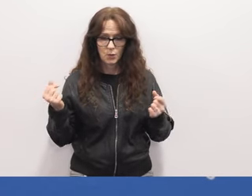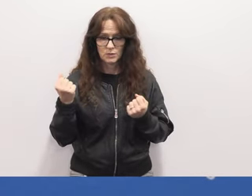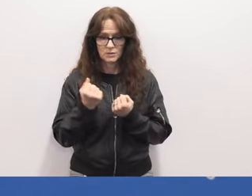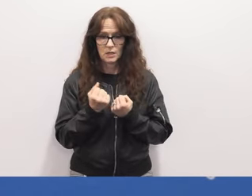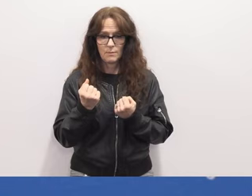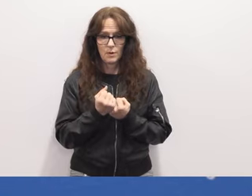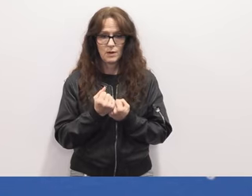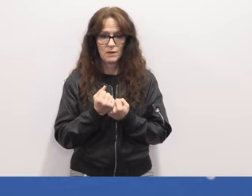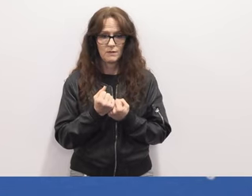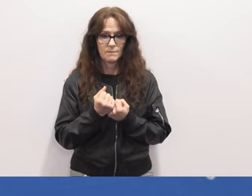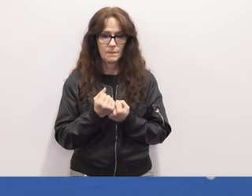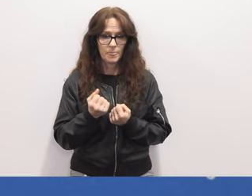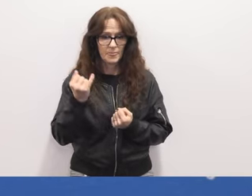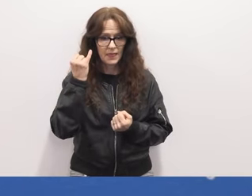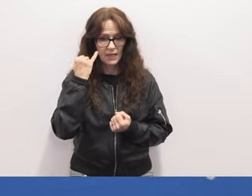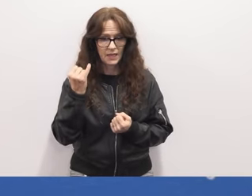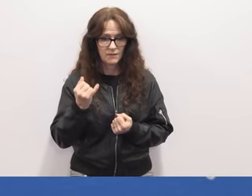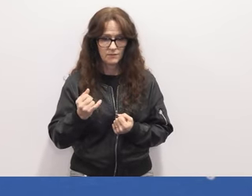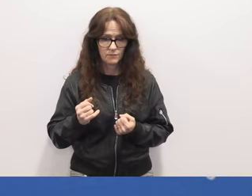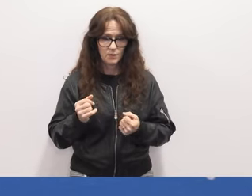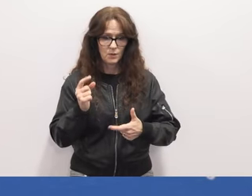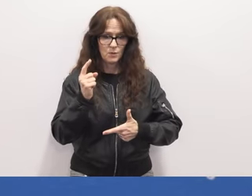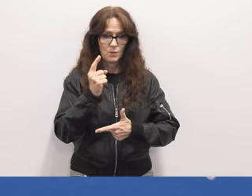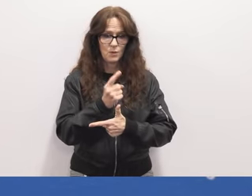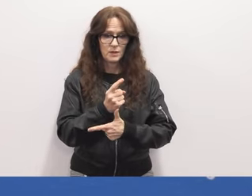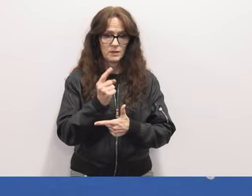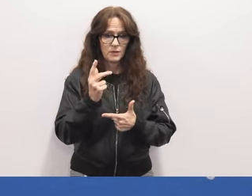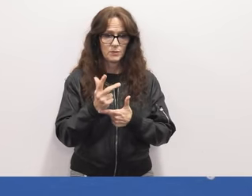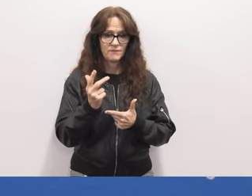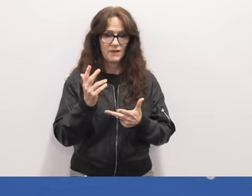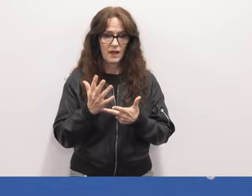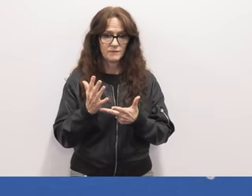if we landed on goals one, three, and five?